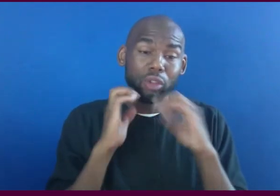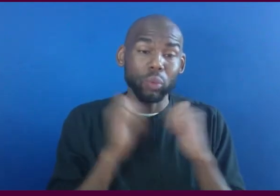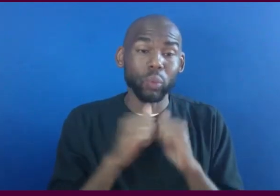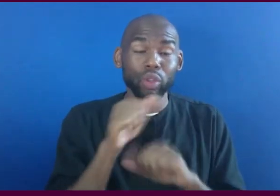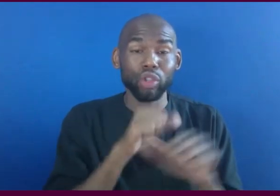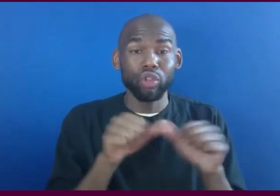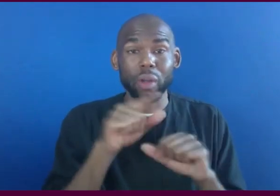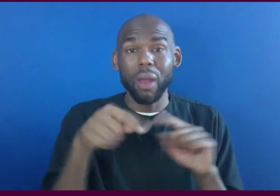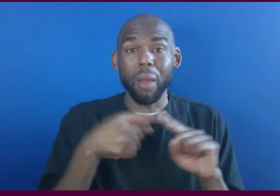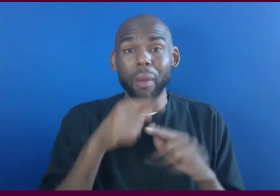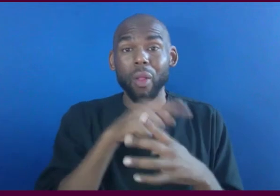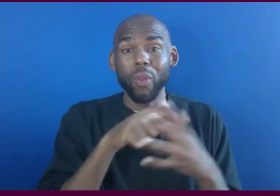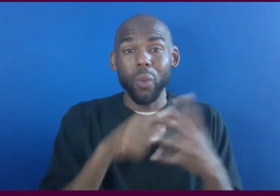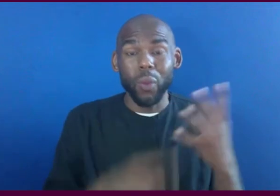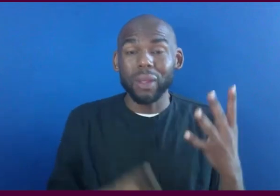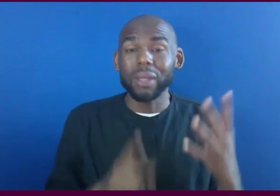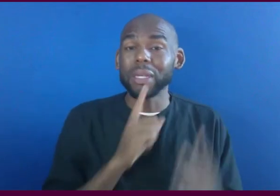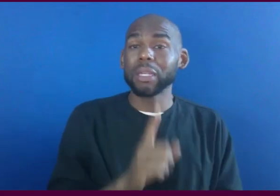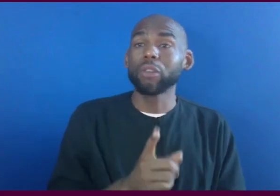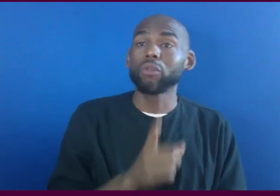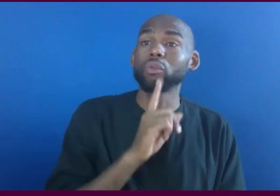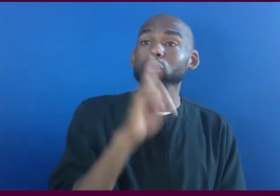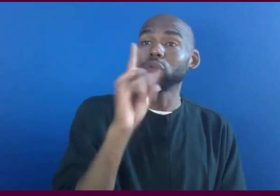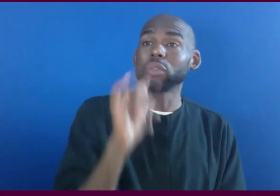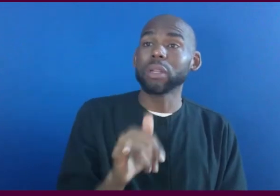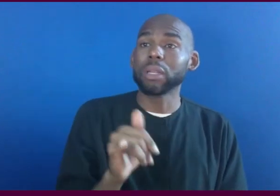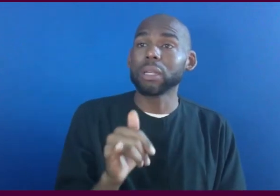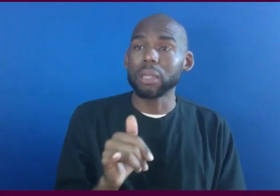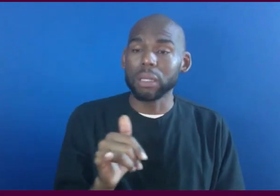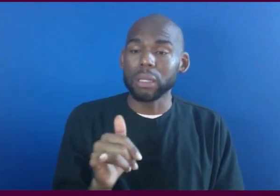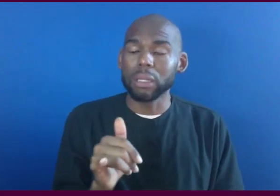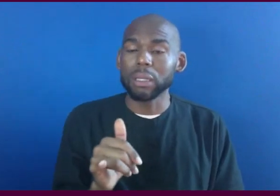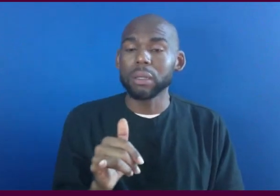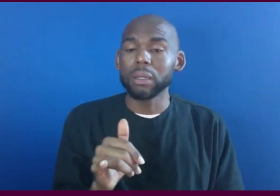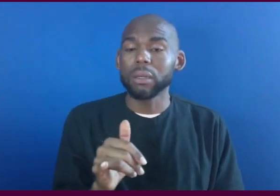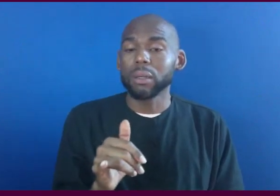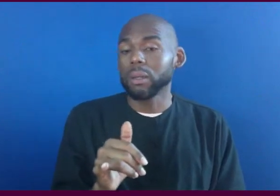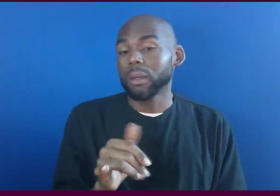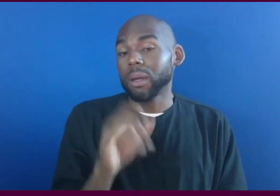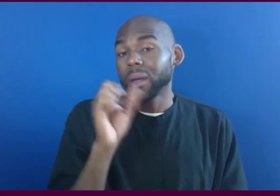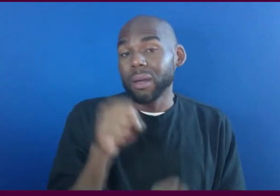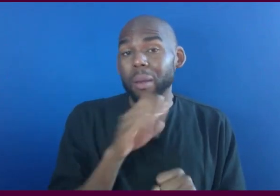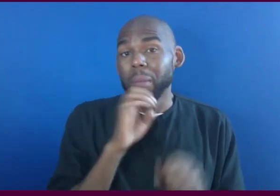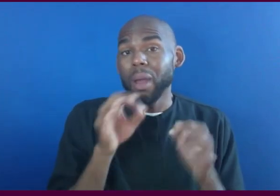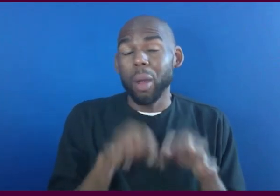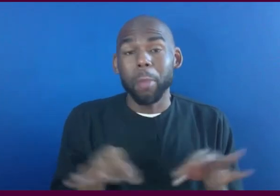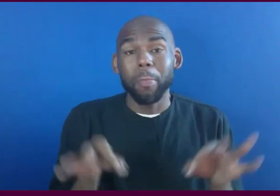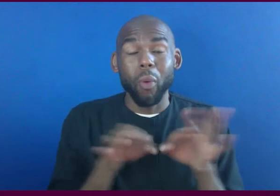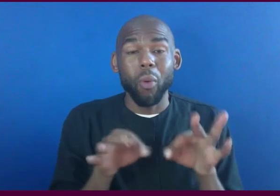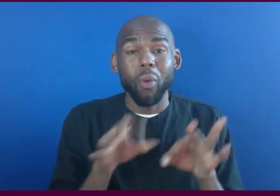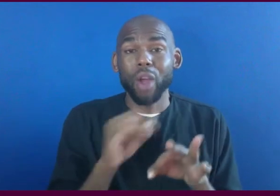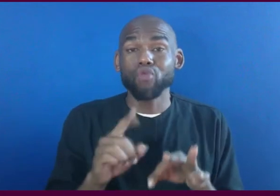other about those things is really, for me, it's so important and really foundational